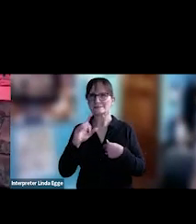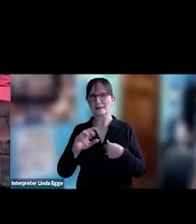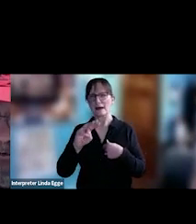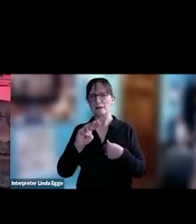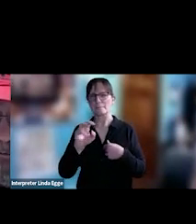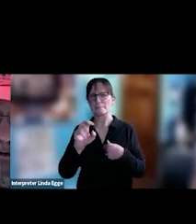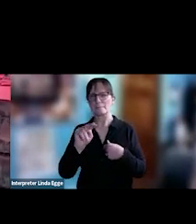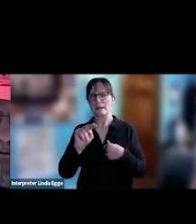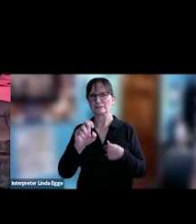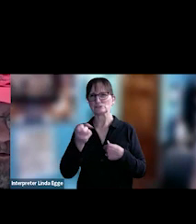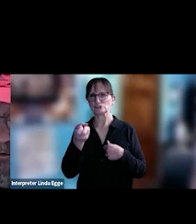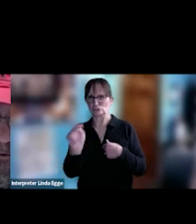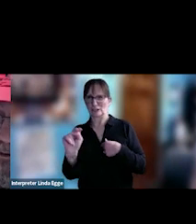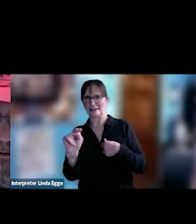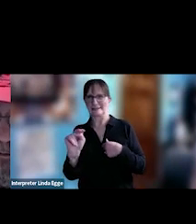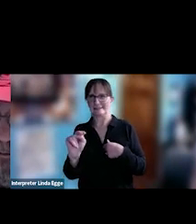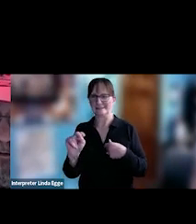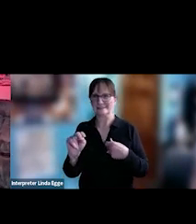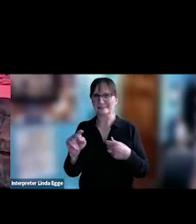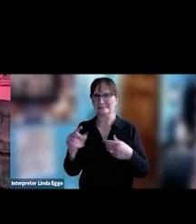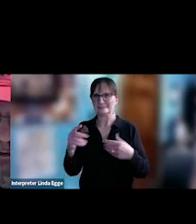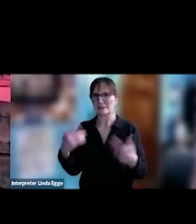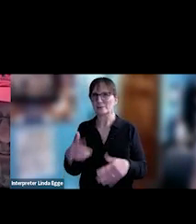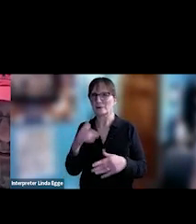Other people, it's probably a closet, you know, because it's probably no bigger than a closet,